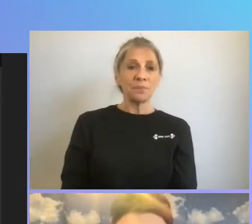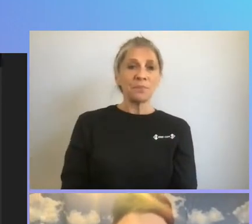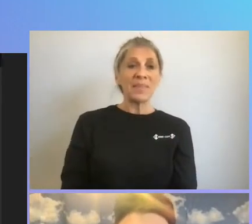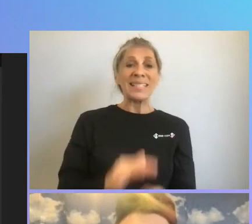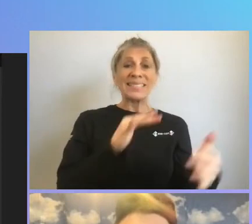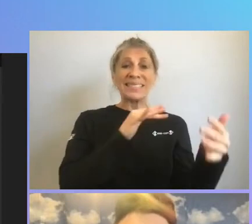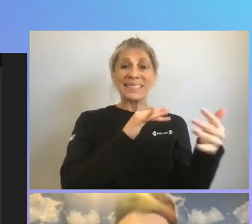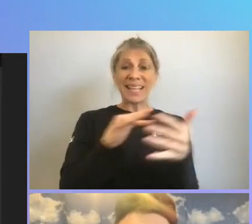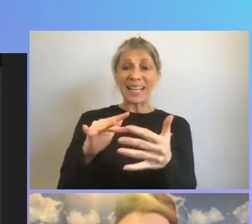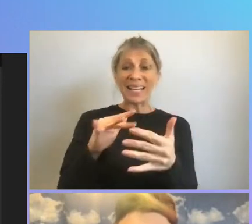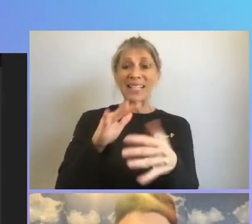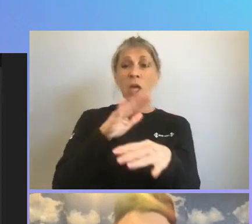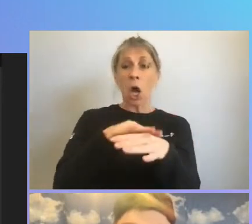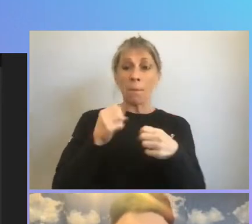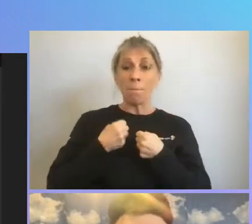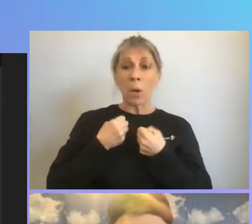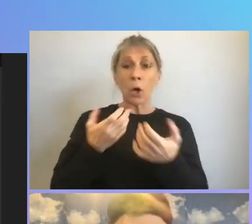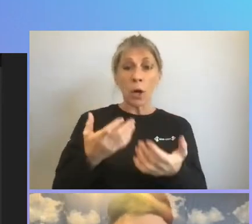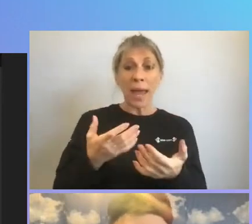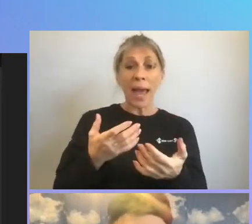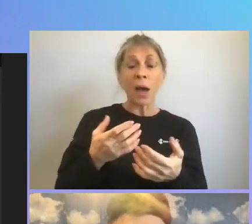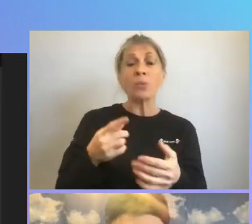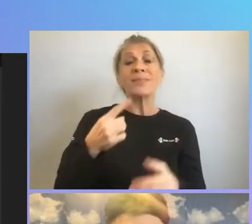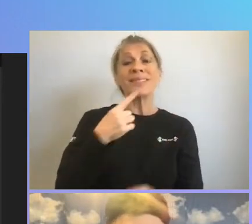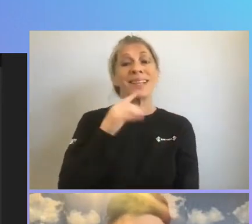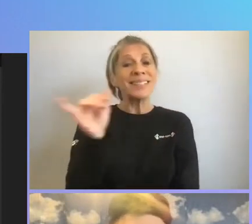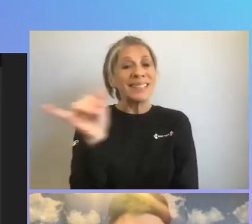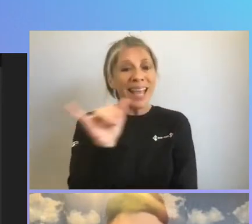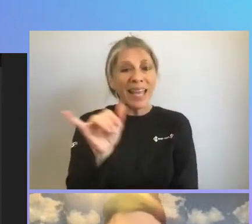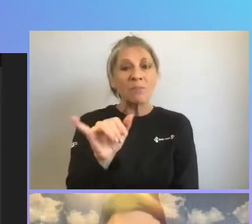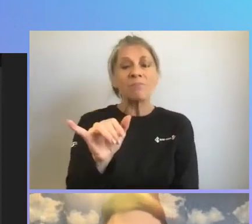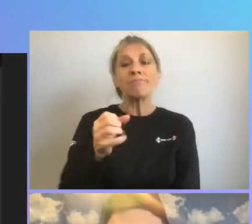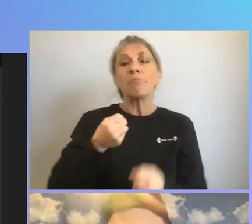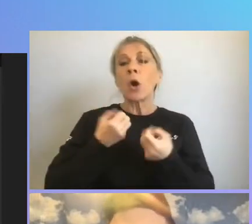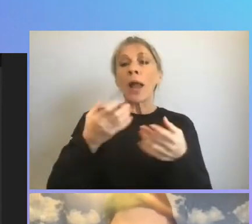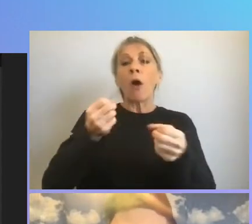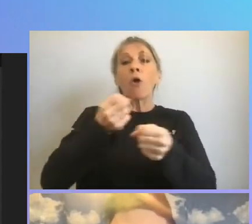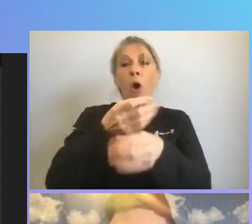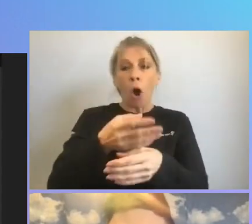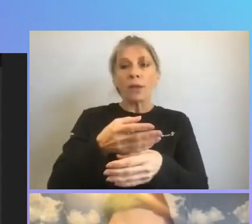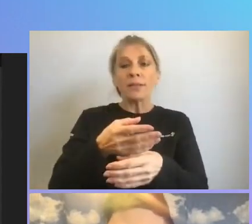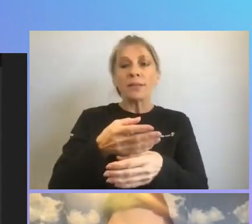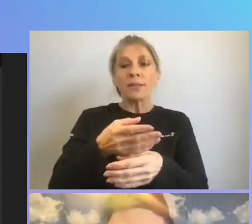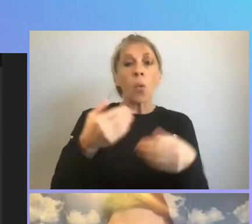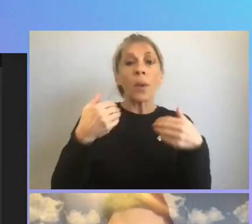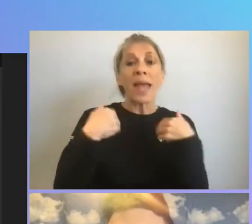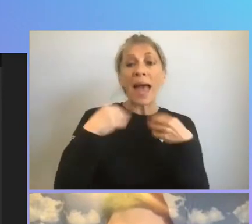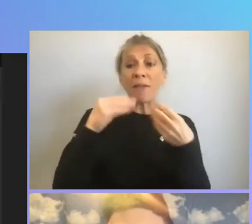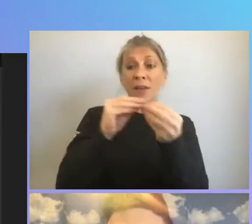on burnout cite similar. Burnout causes. Uh, we have some numbers